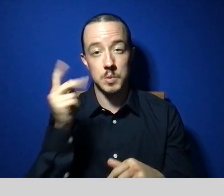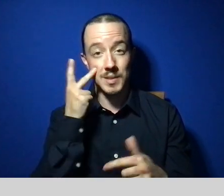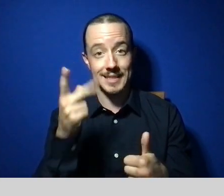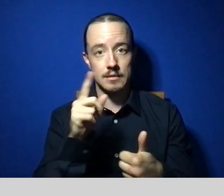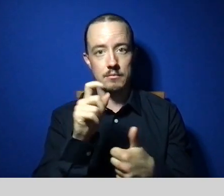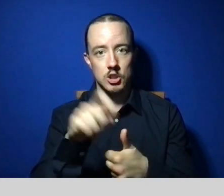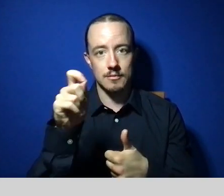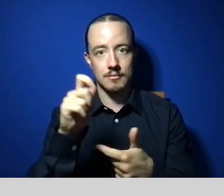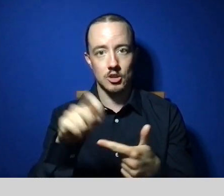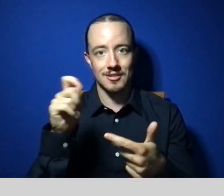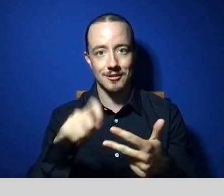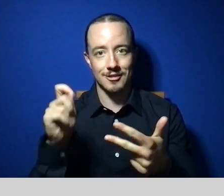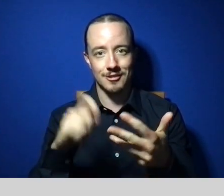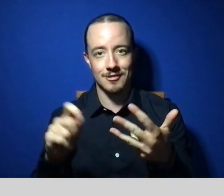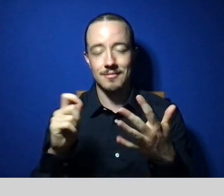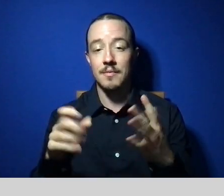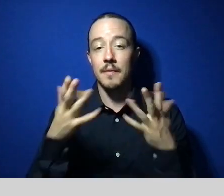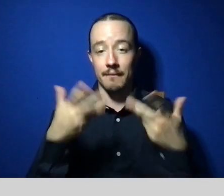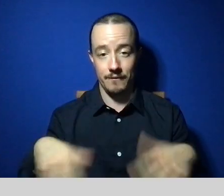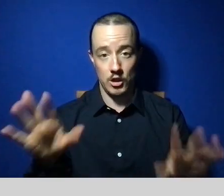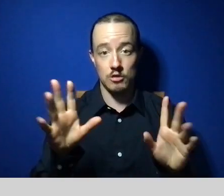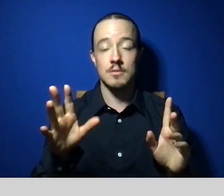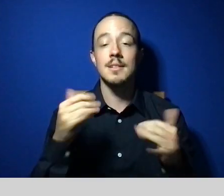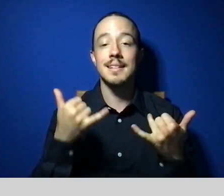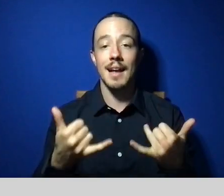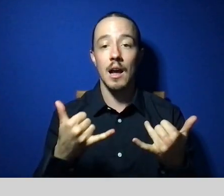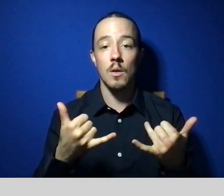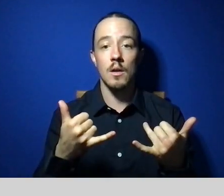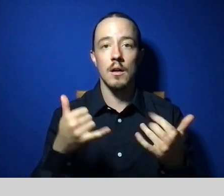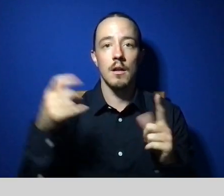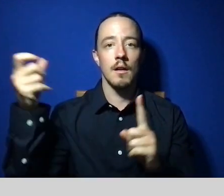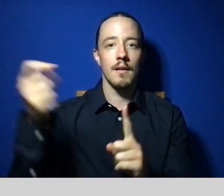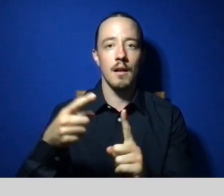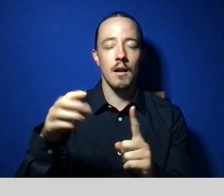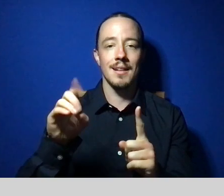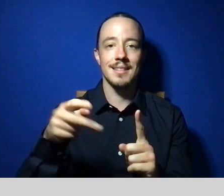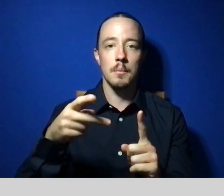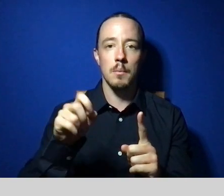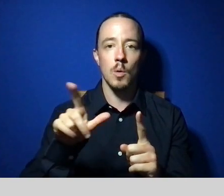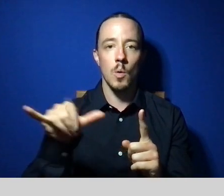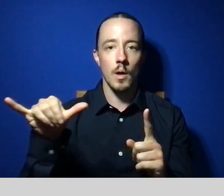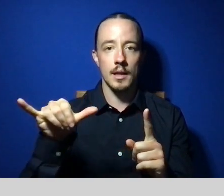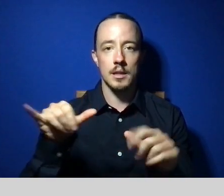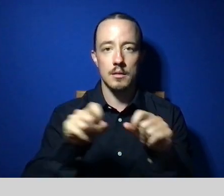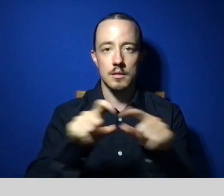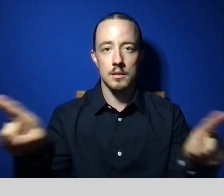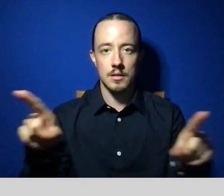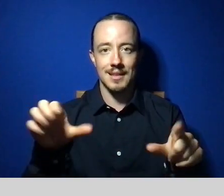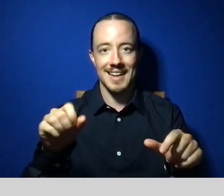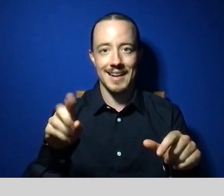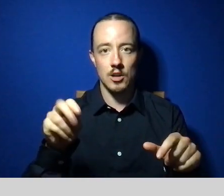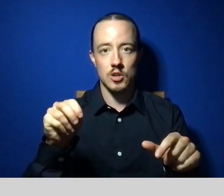And once the tests are passed hit deploy action, which ones that coin upload scripts that I showed you earlier.